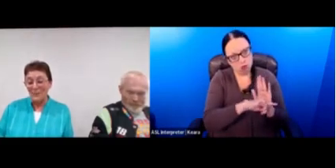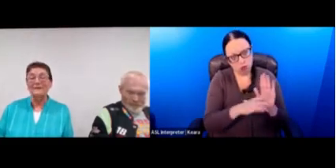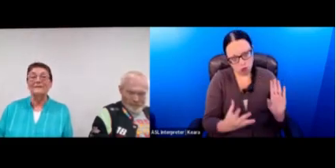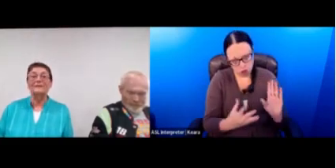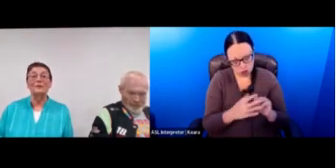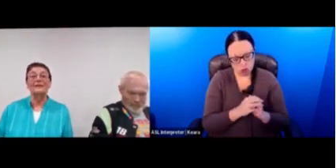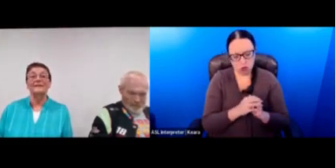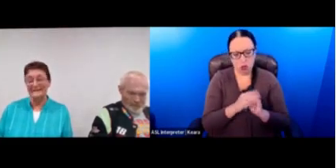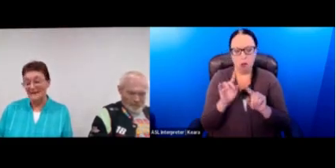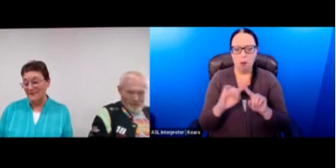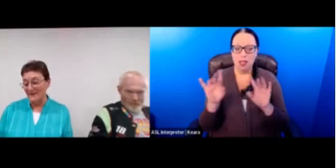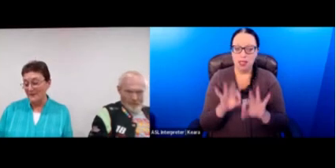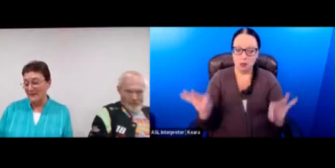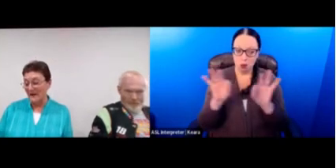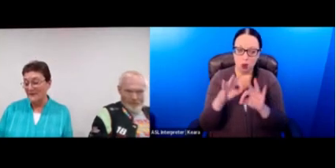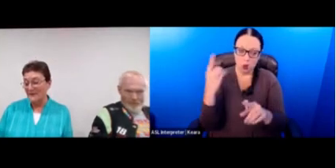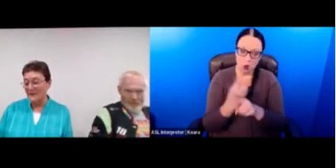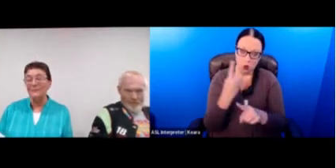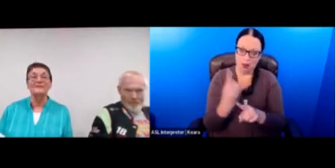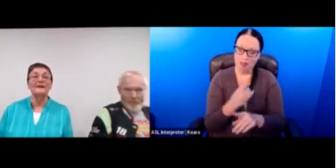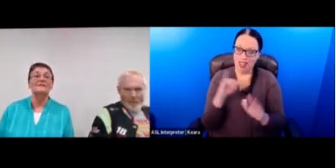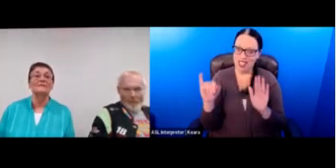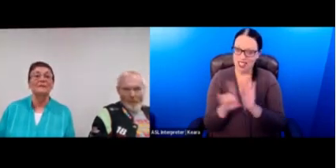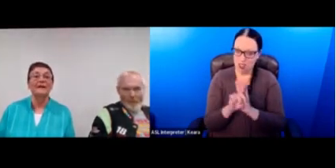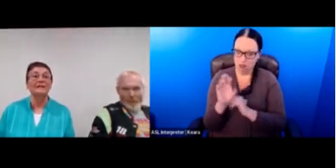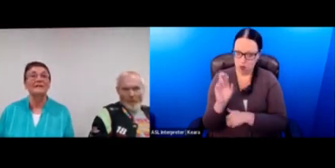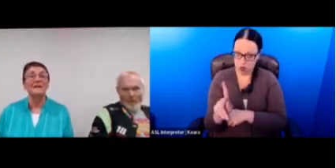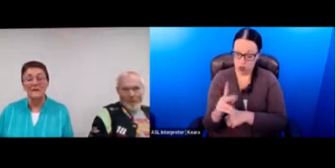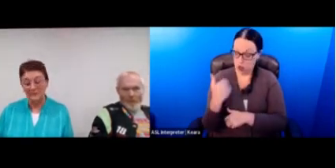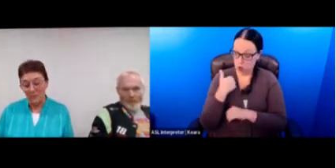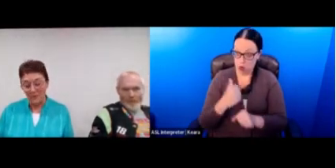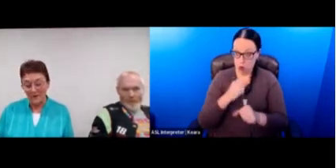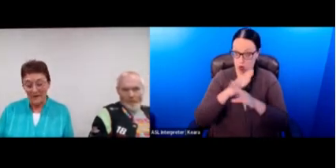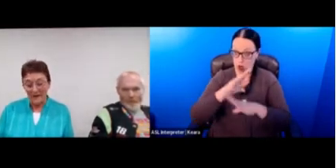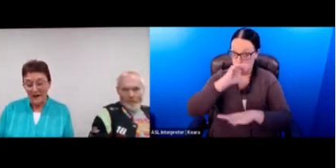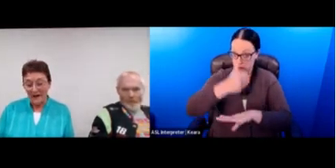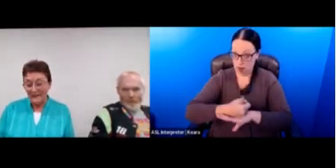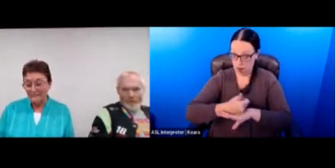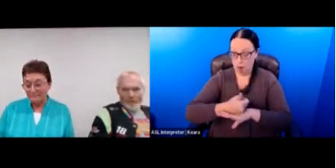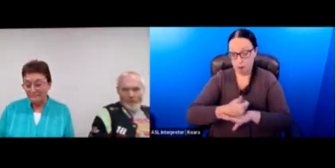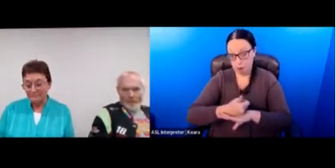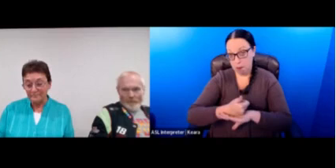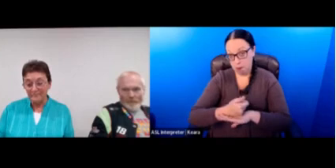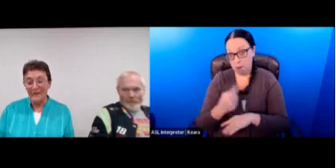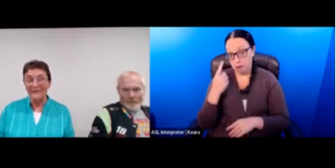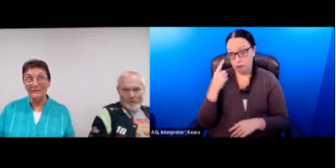important to correctly identify the risk. Are you putting protections in place for the